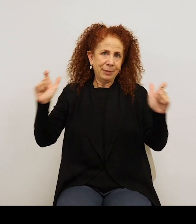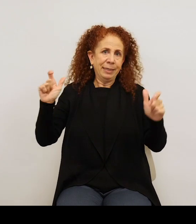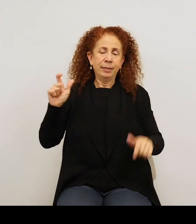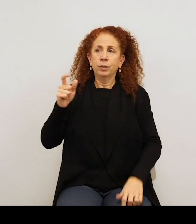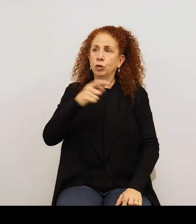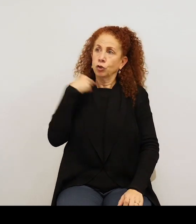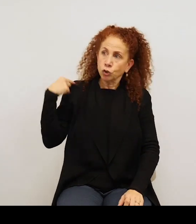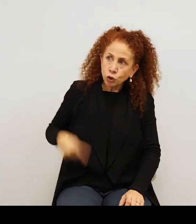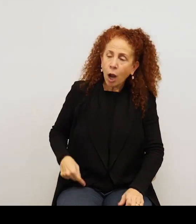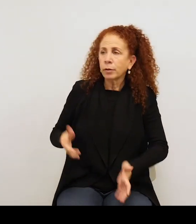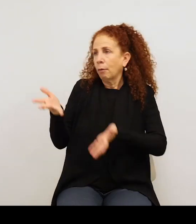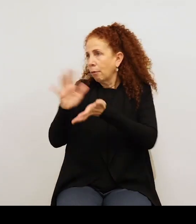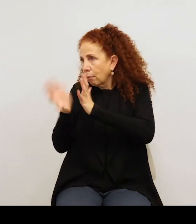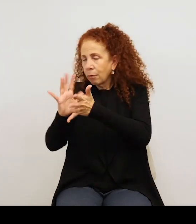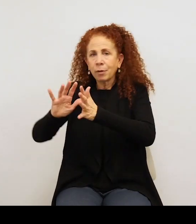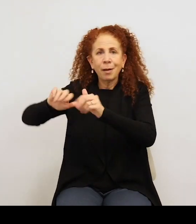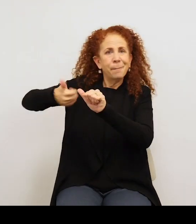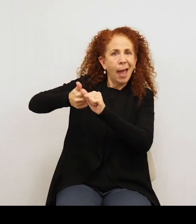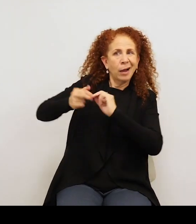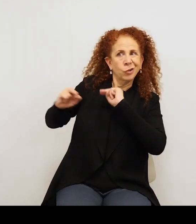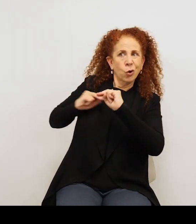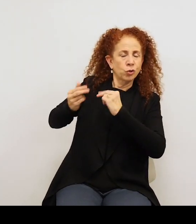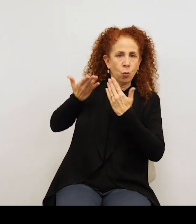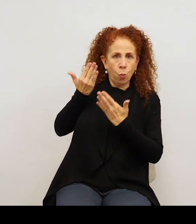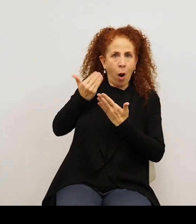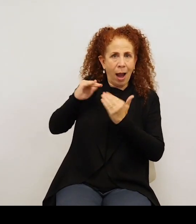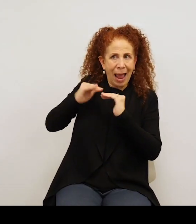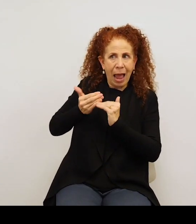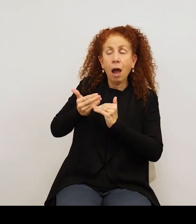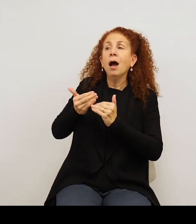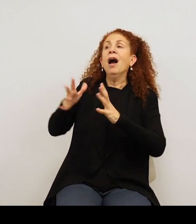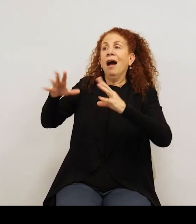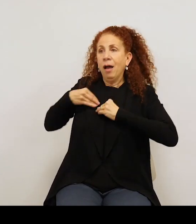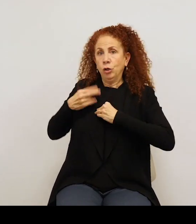And there's all kinds of-- who knows-- backroom trading going on that the pandas could come.